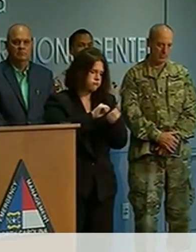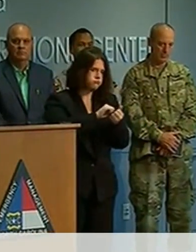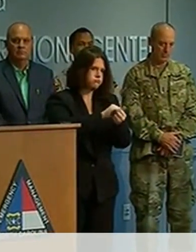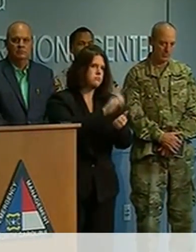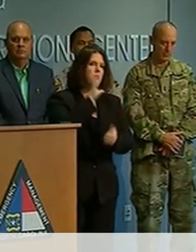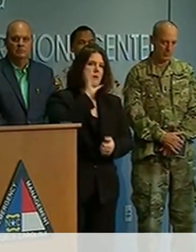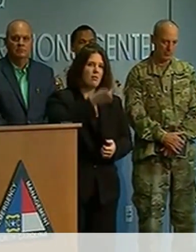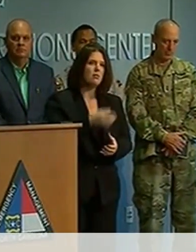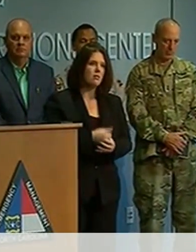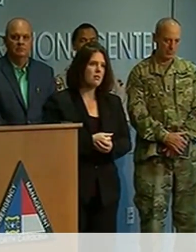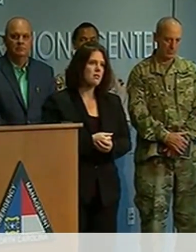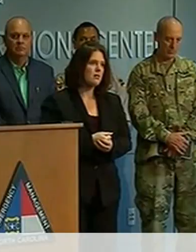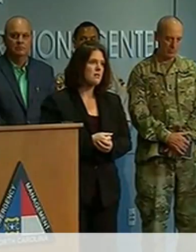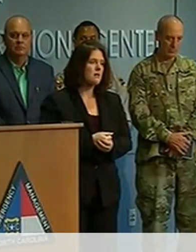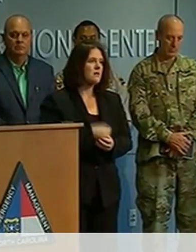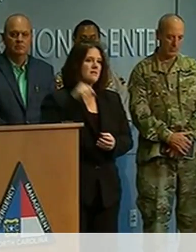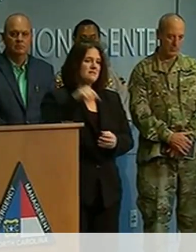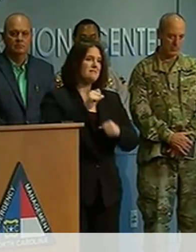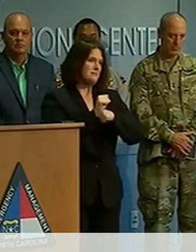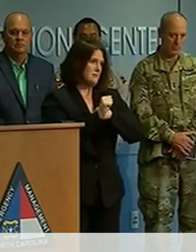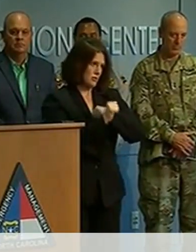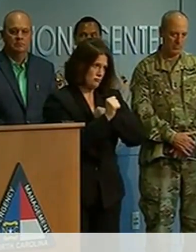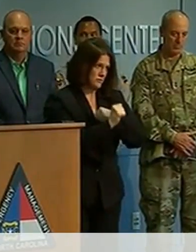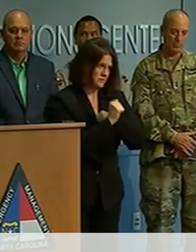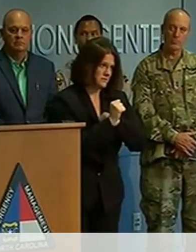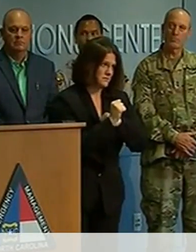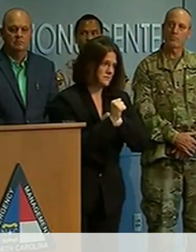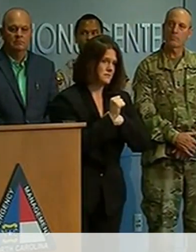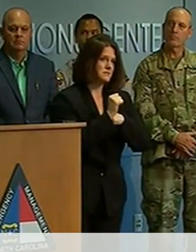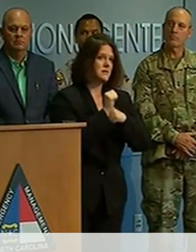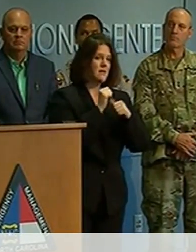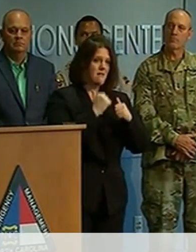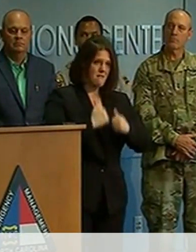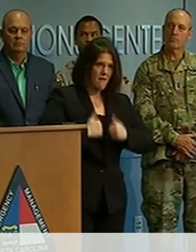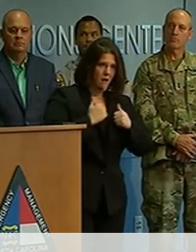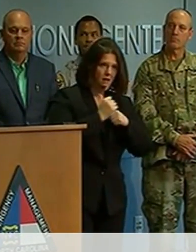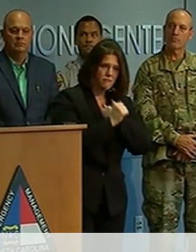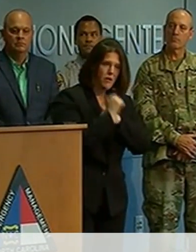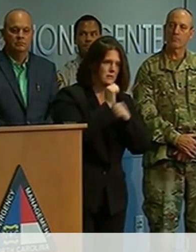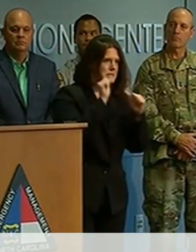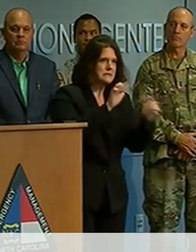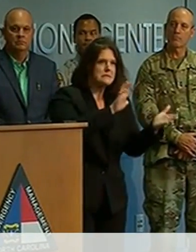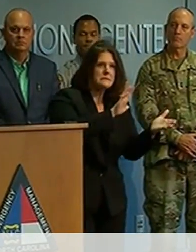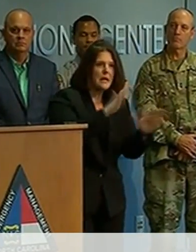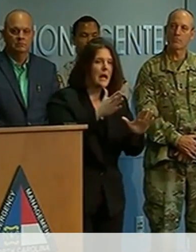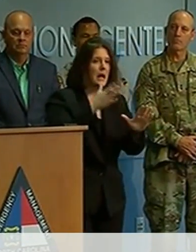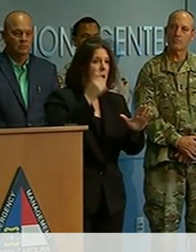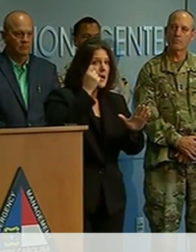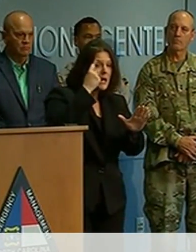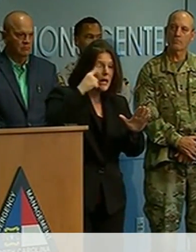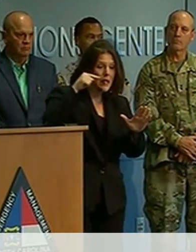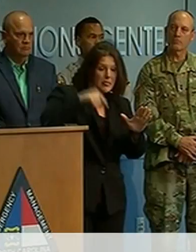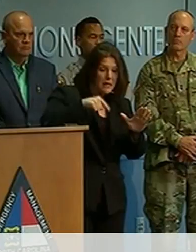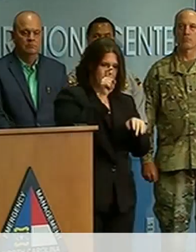It is an extremely dangerous, life threatening, historic hurricane………